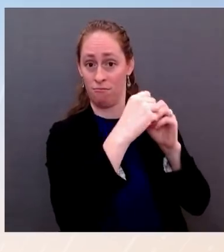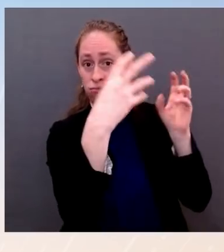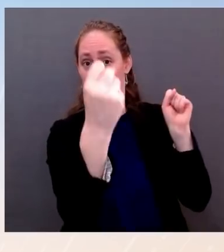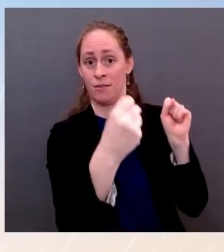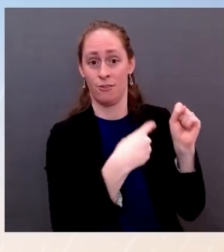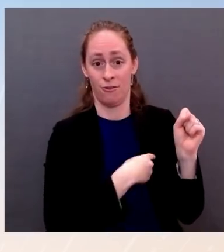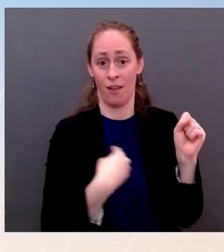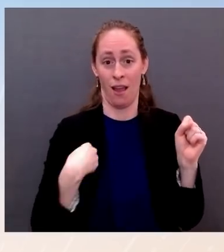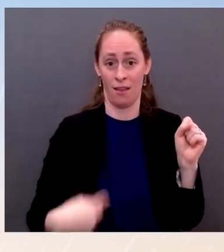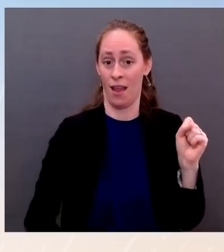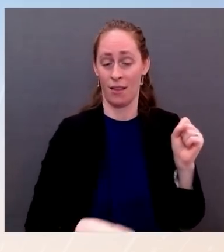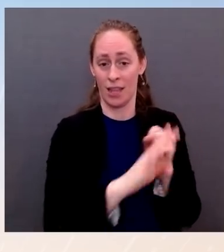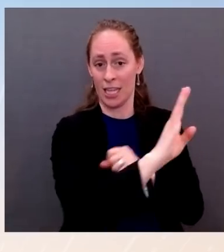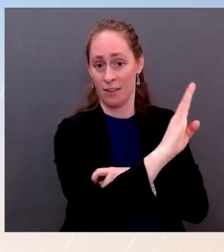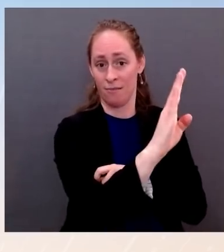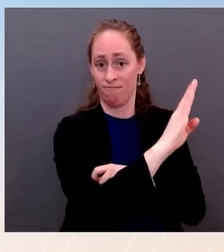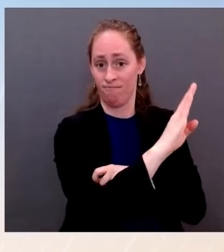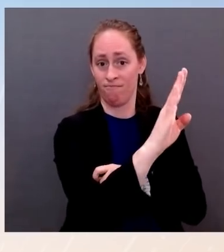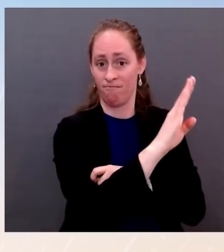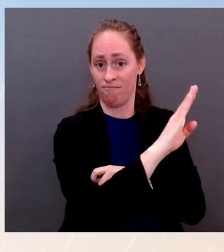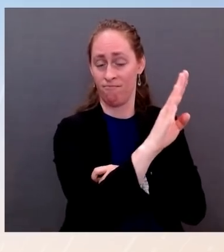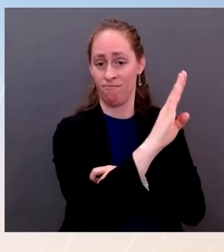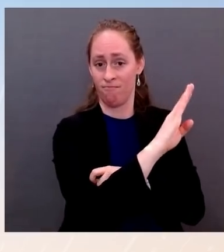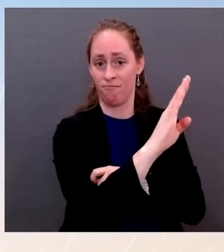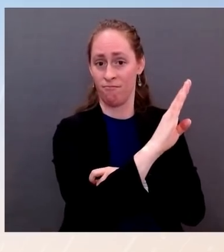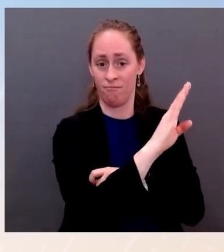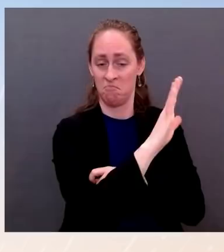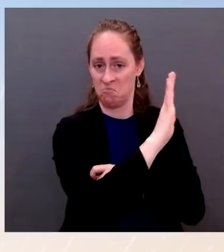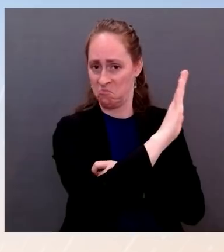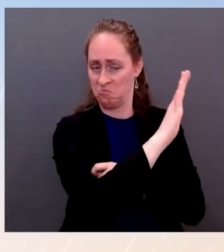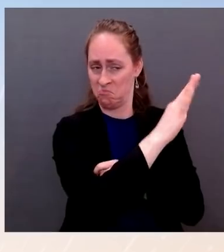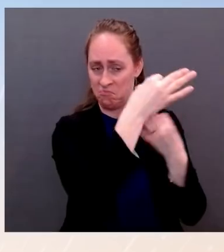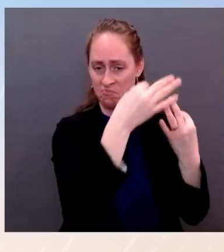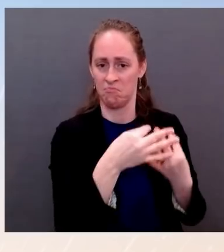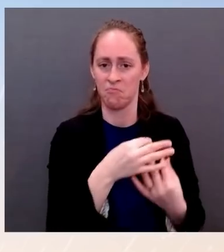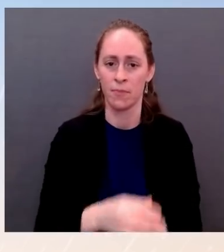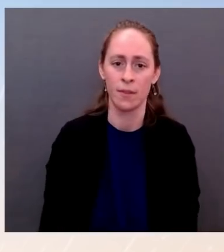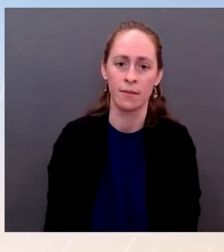China also has its own decisions to make. And to the extent that they are giving a wink